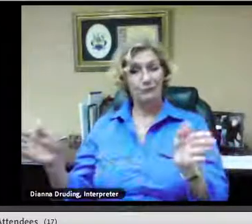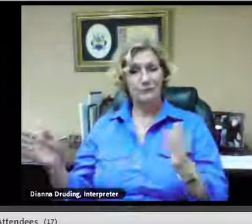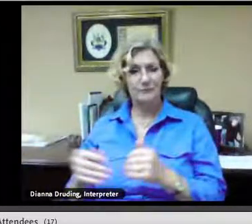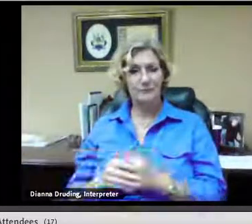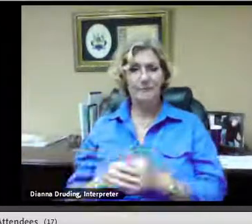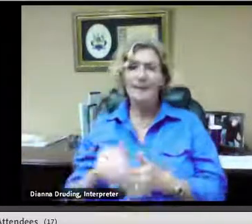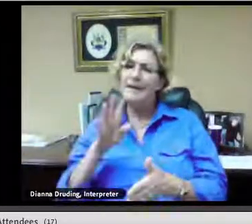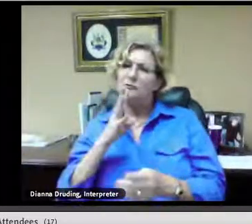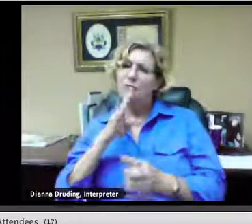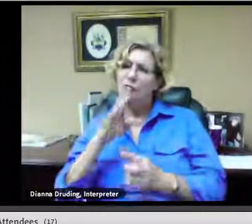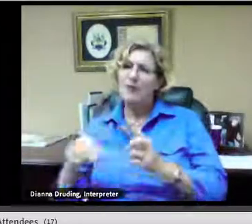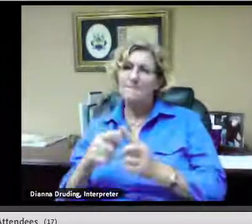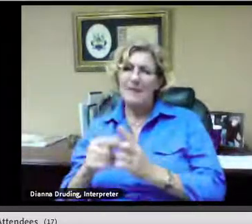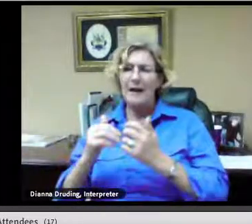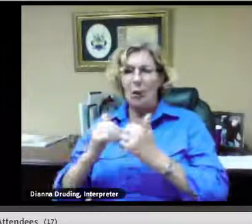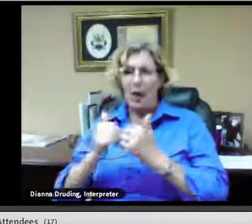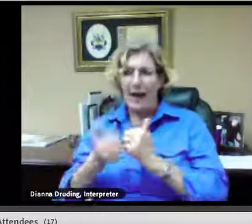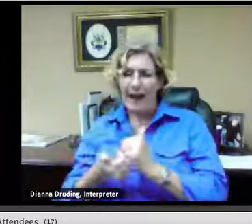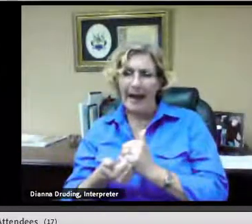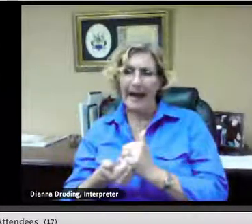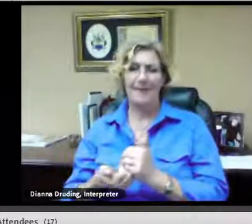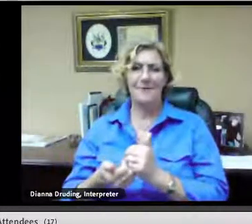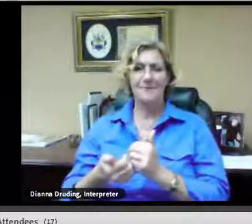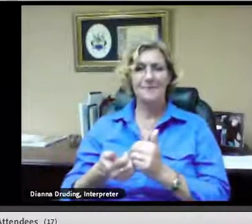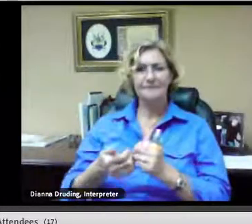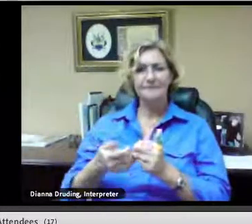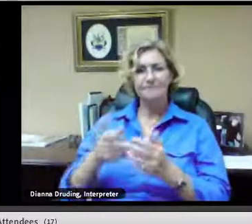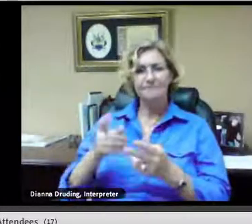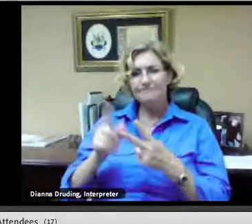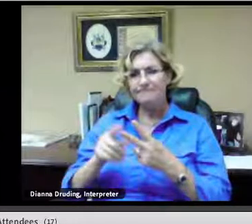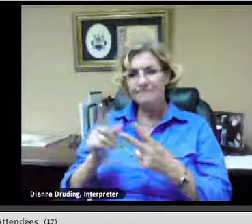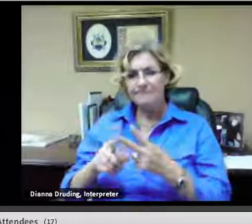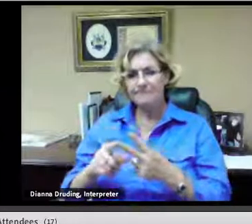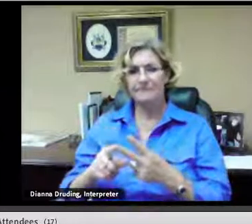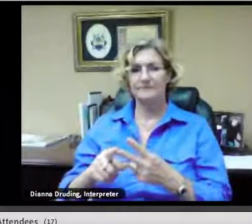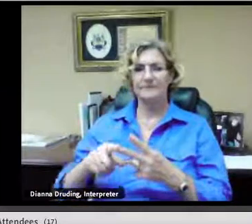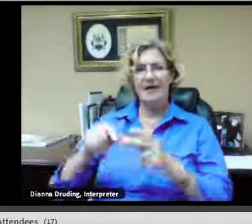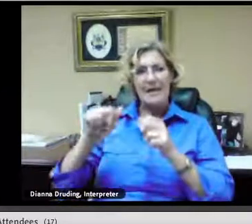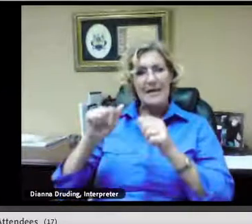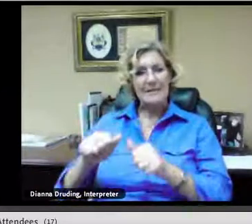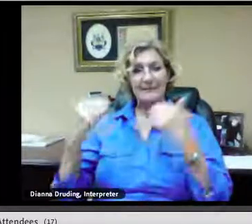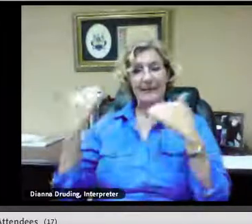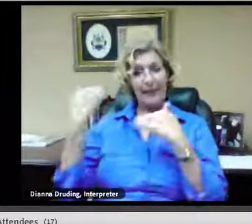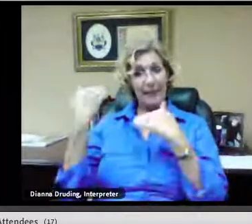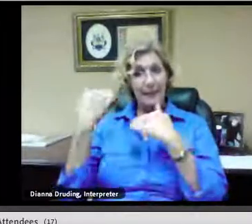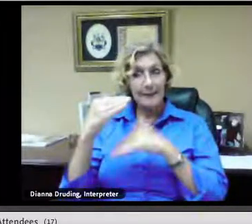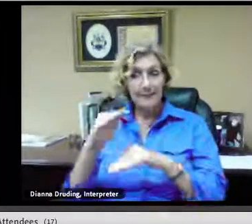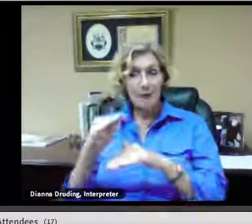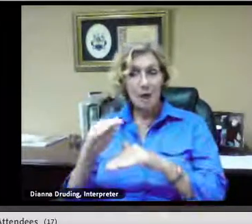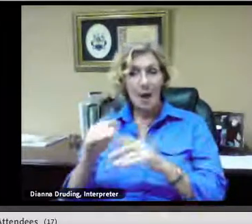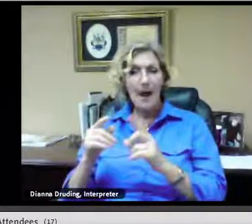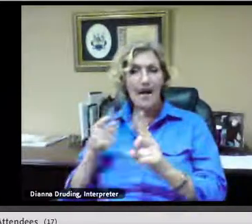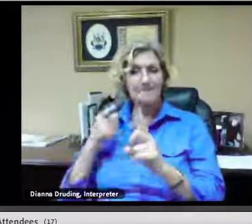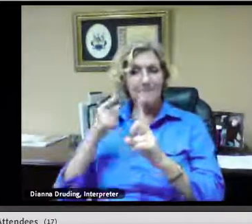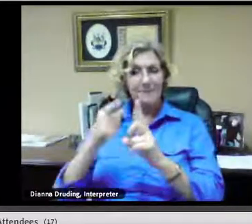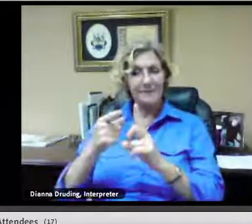substantially limits a major life activity has to be made without regard, okay,